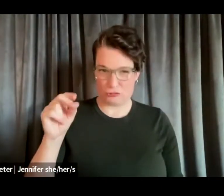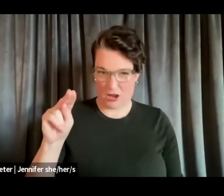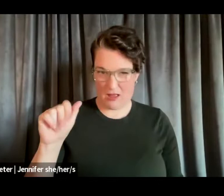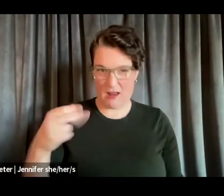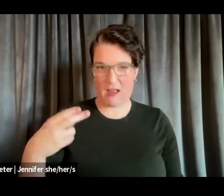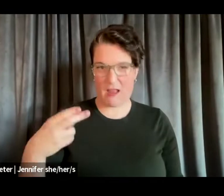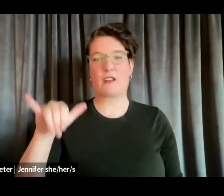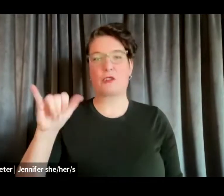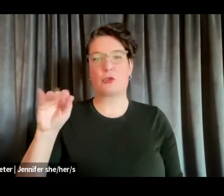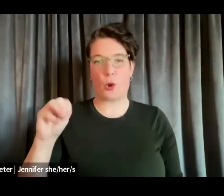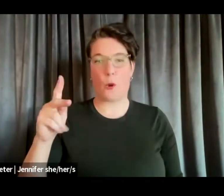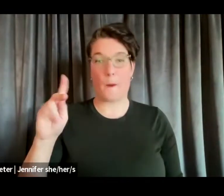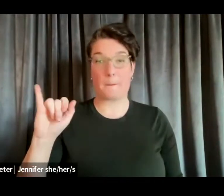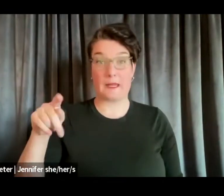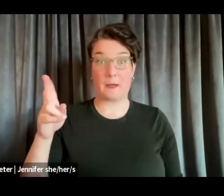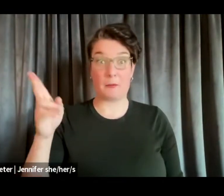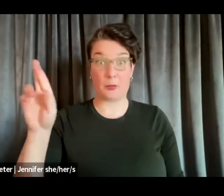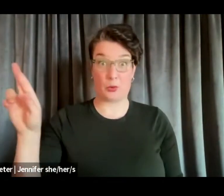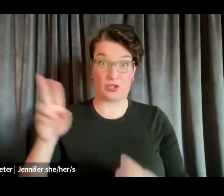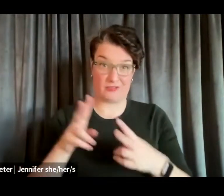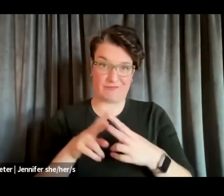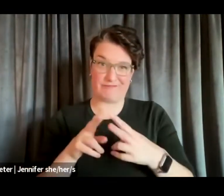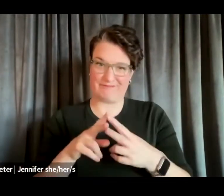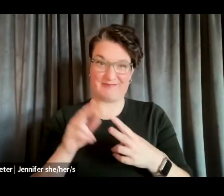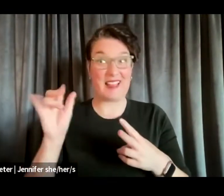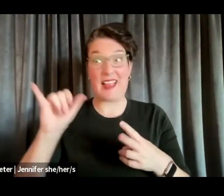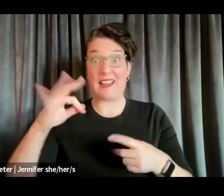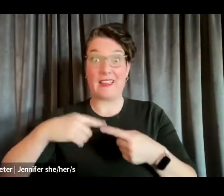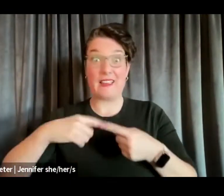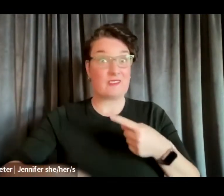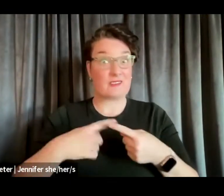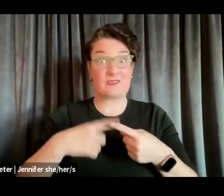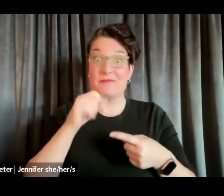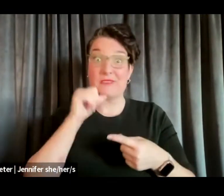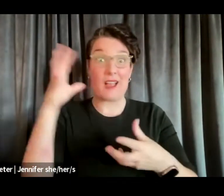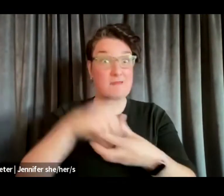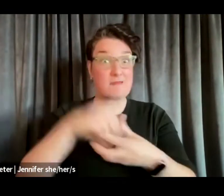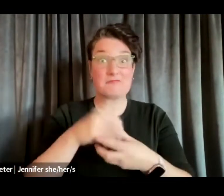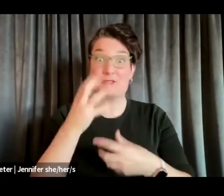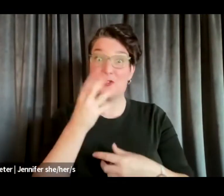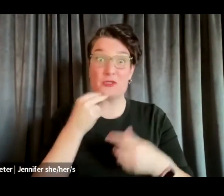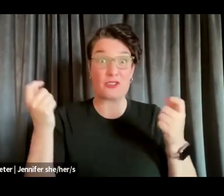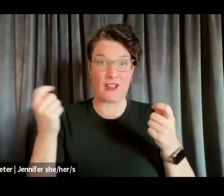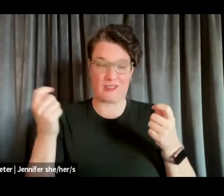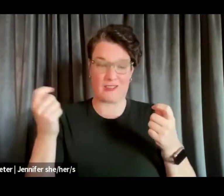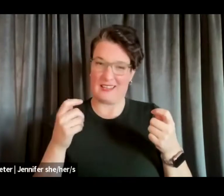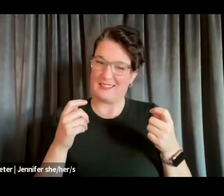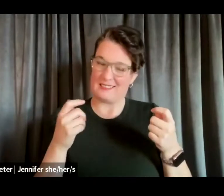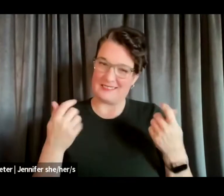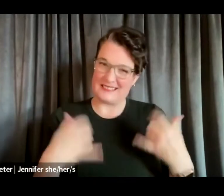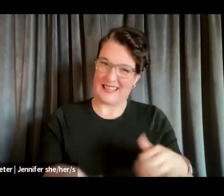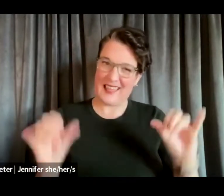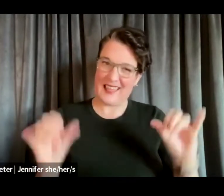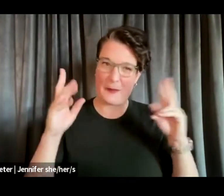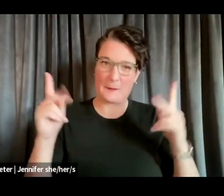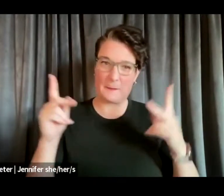are kind of the holidays that like, if you're not doing anything else, Jewish throughout the year, lots of people will be like, oh, time to